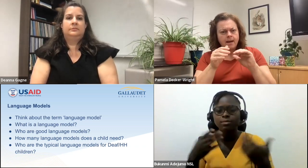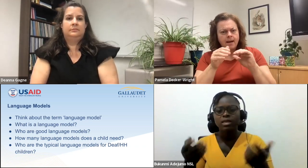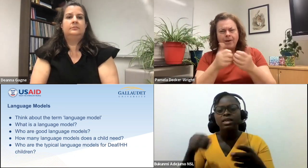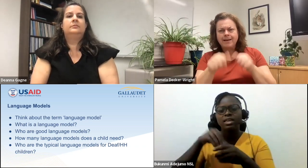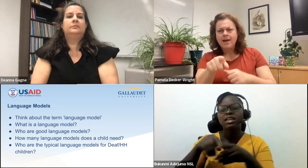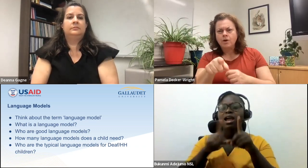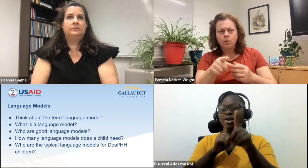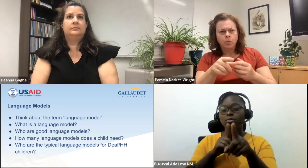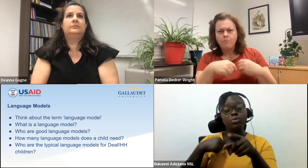Reflect on these